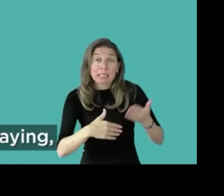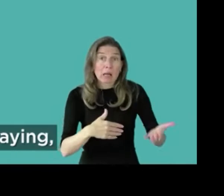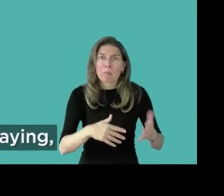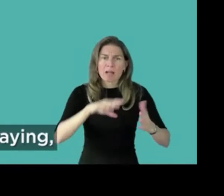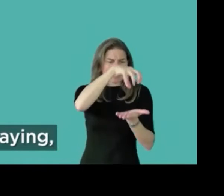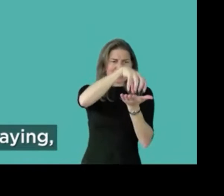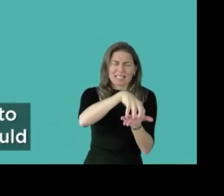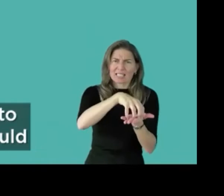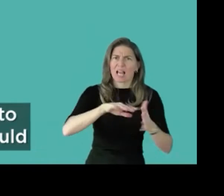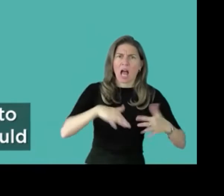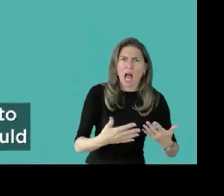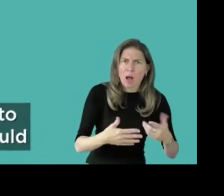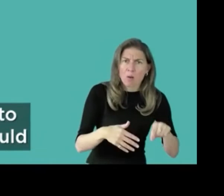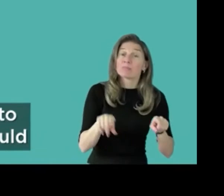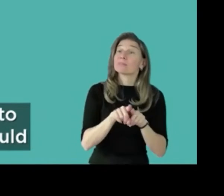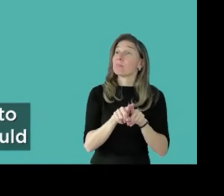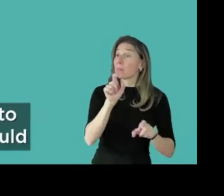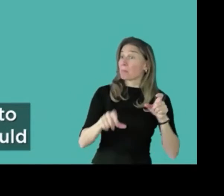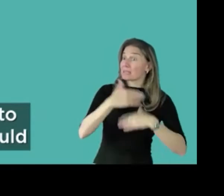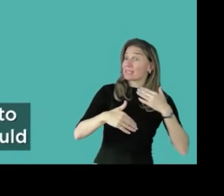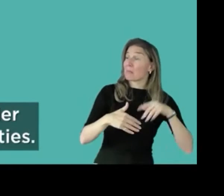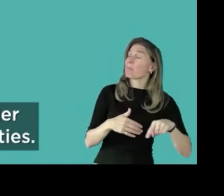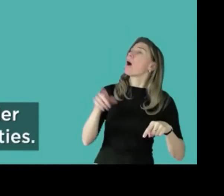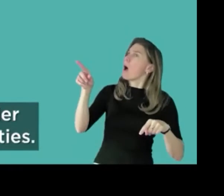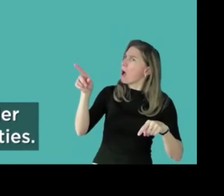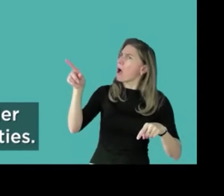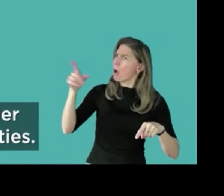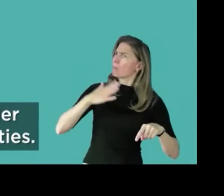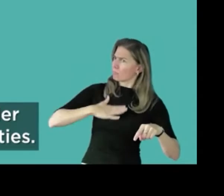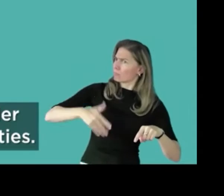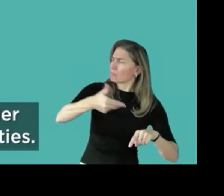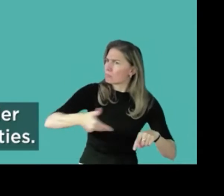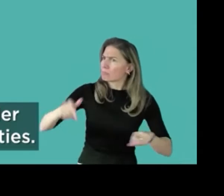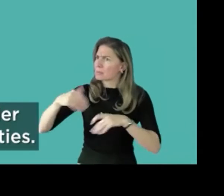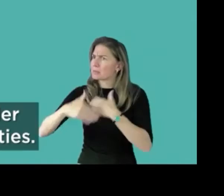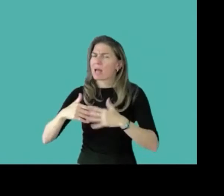Similarly candidates can't connect to employers who would consider people with disabilities.